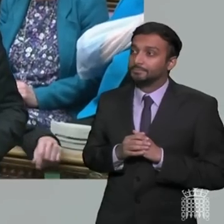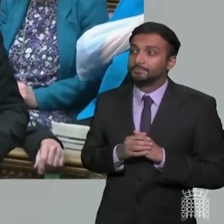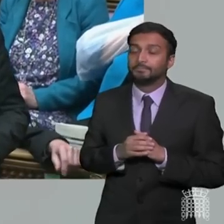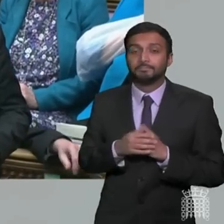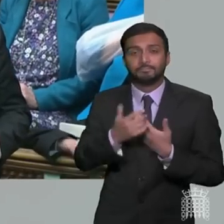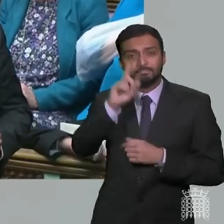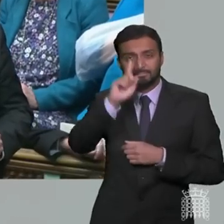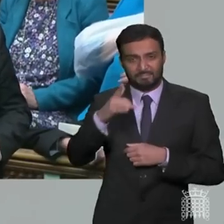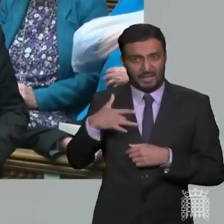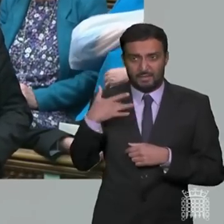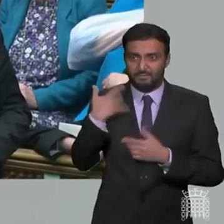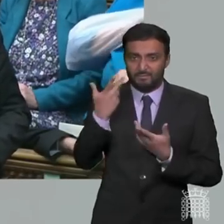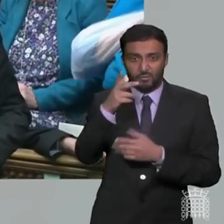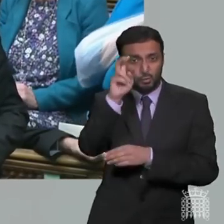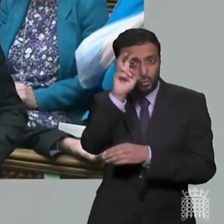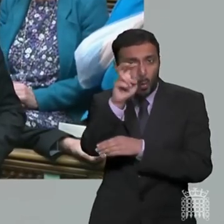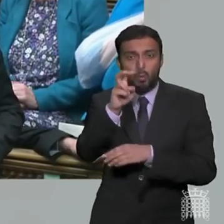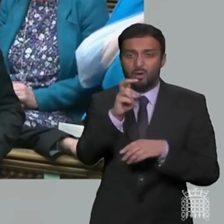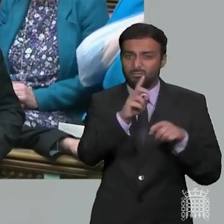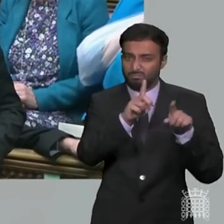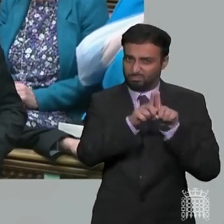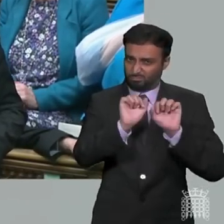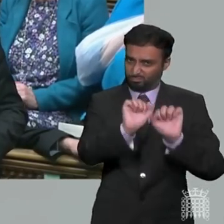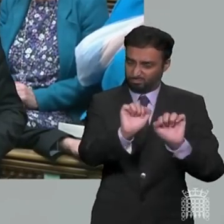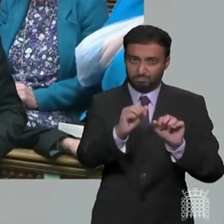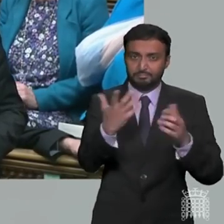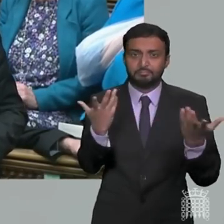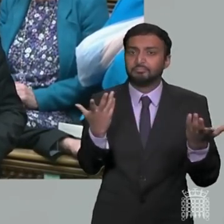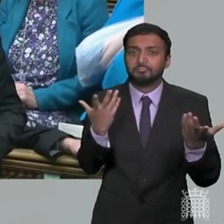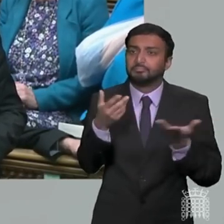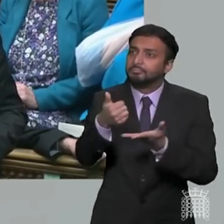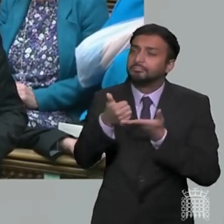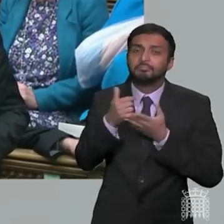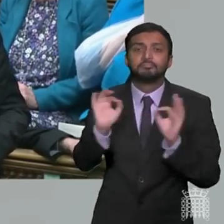Kidsgrove and Talke are not getting the help that they need quickly enough when it comes to mental health.